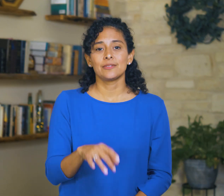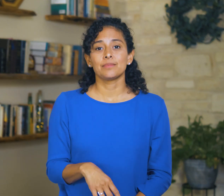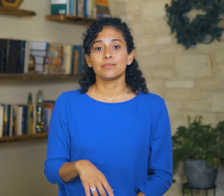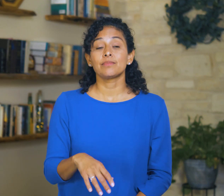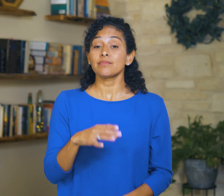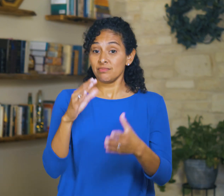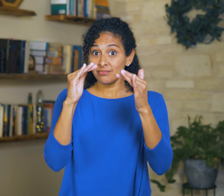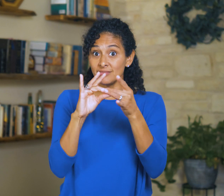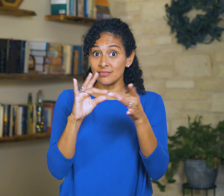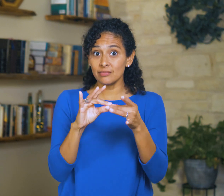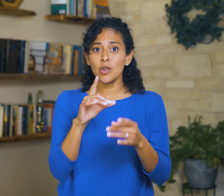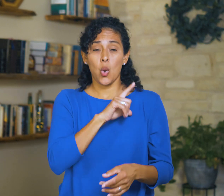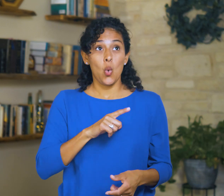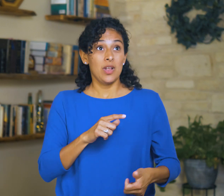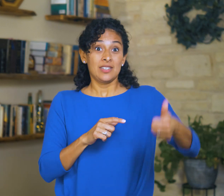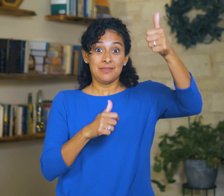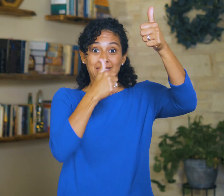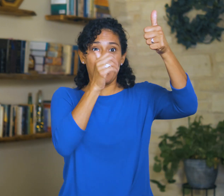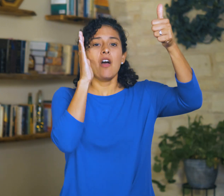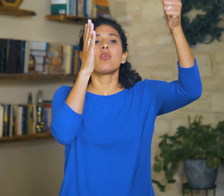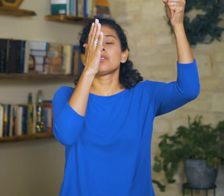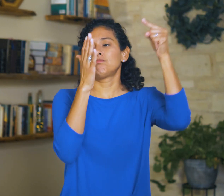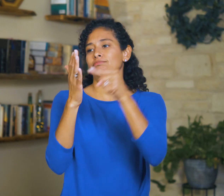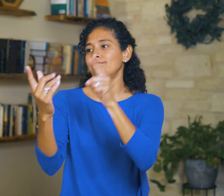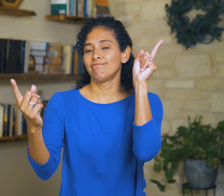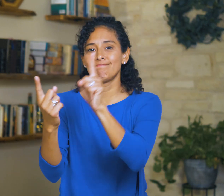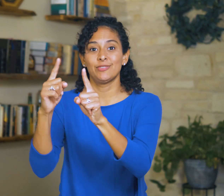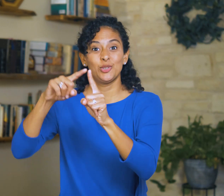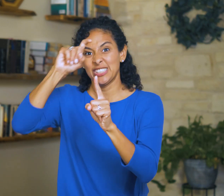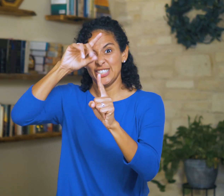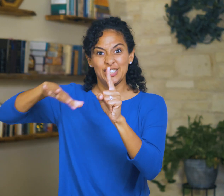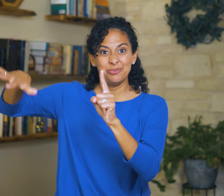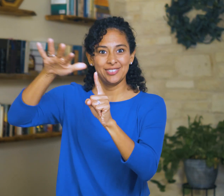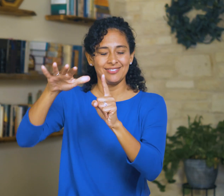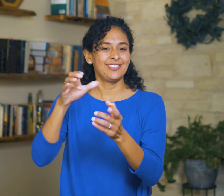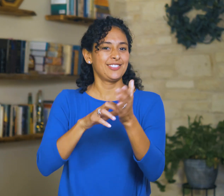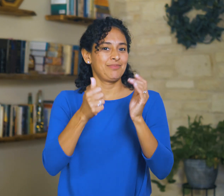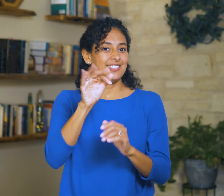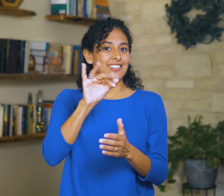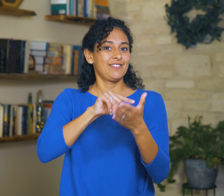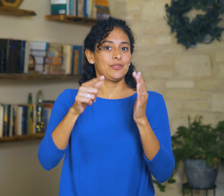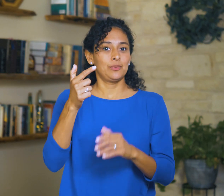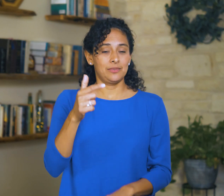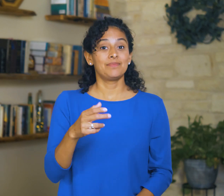“And the Lord will make himself known to the Egyptians” (19:21).